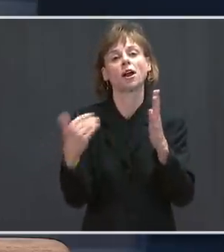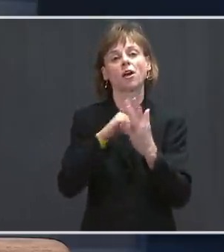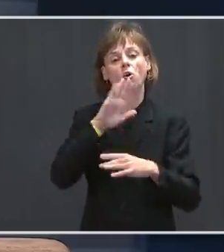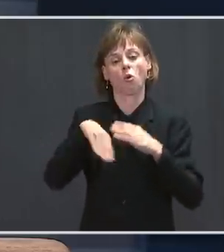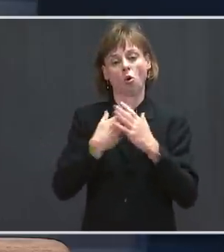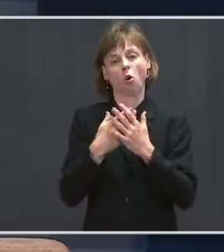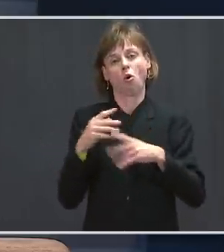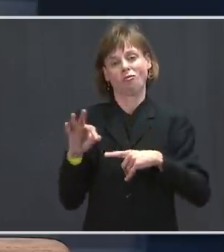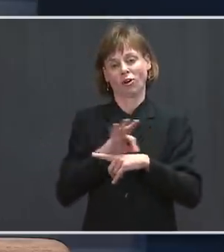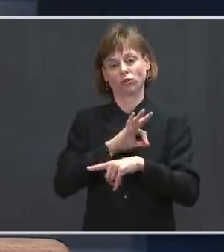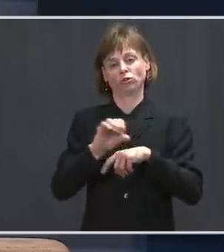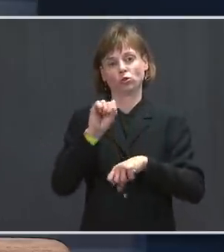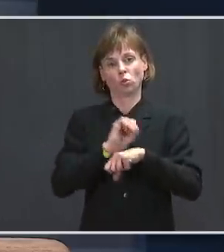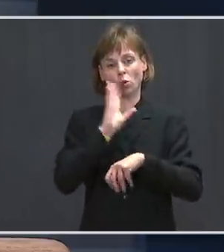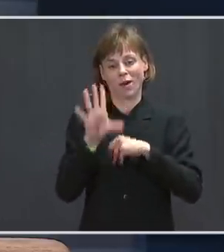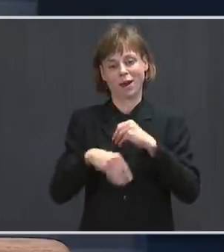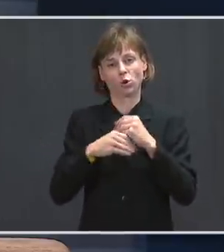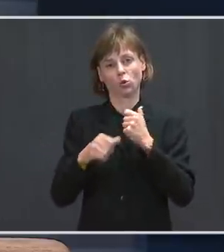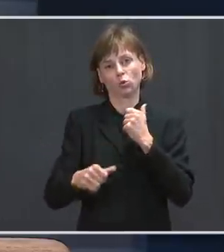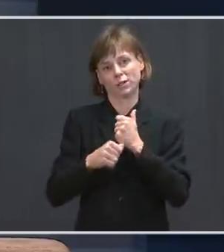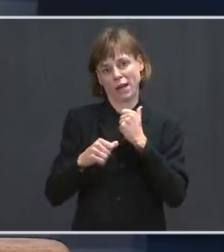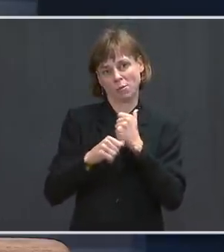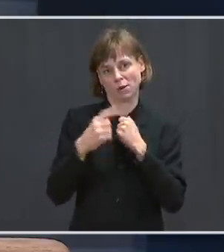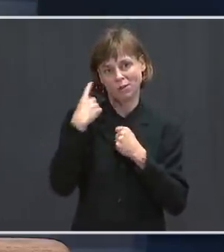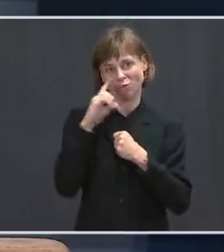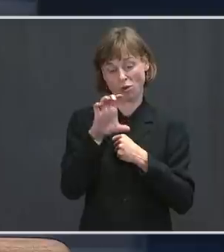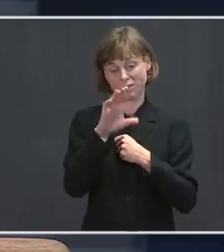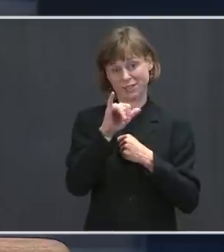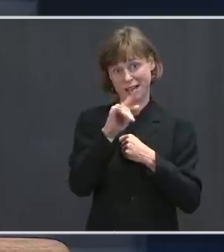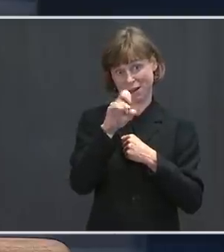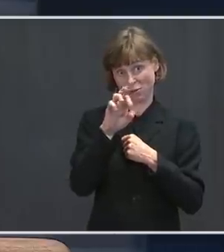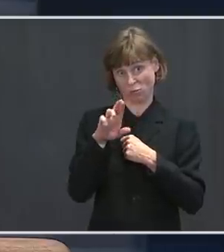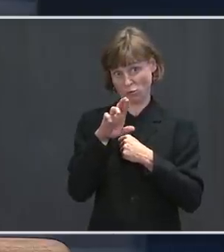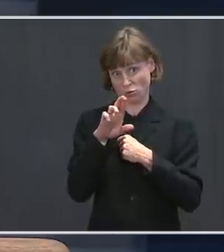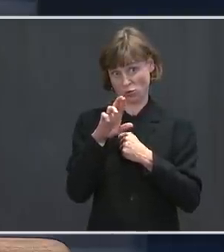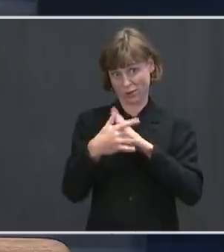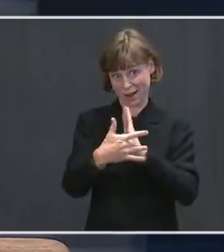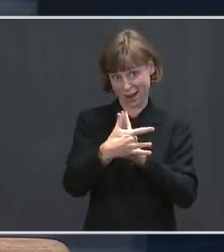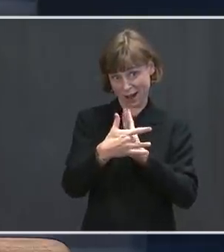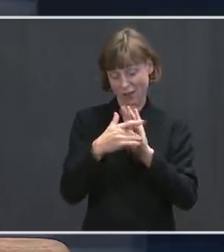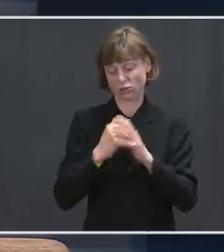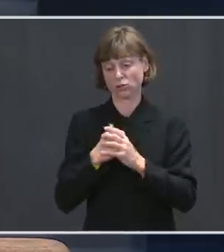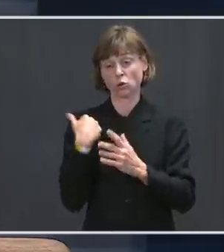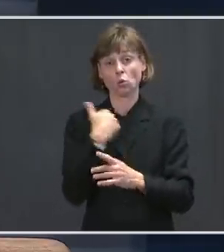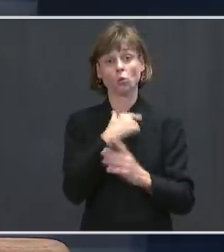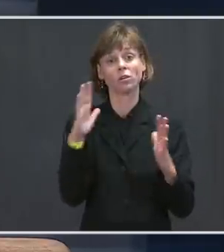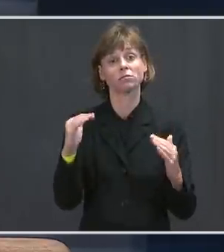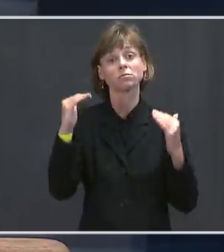we've added a new deputy for cyber and emerging technology. We've elevated democracy as a key part